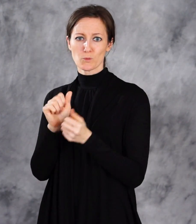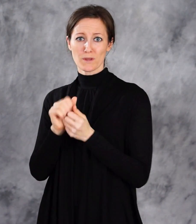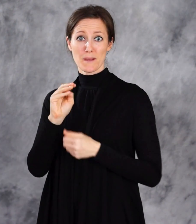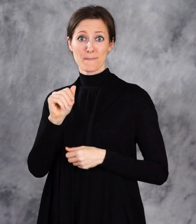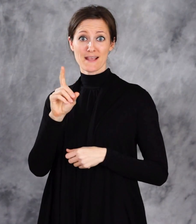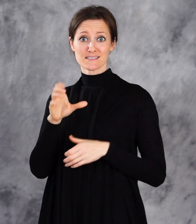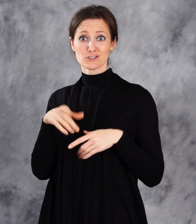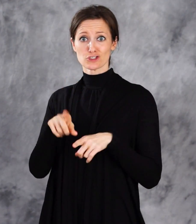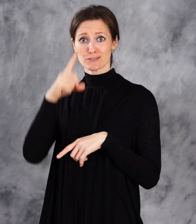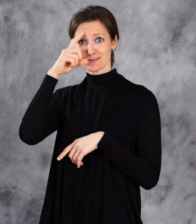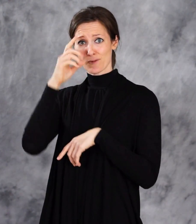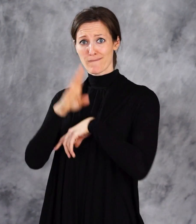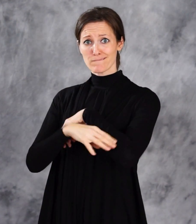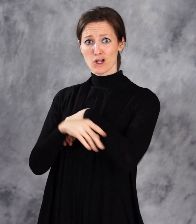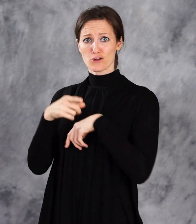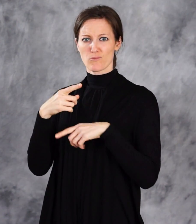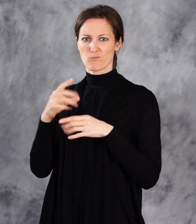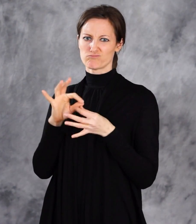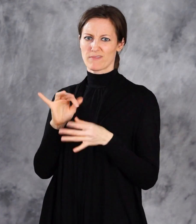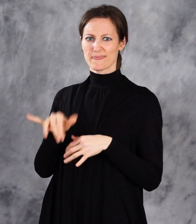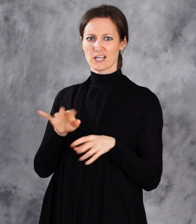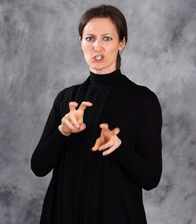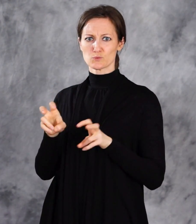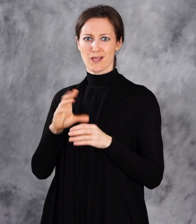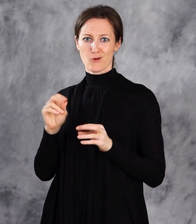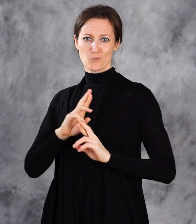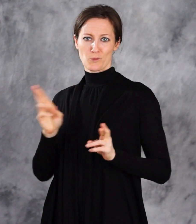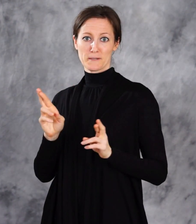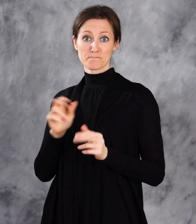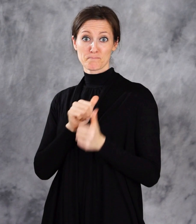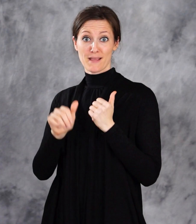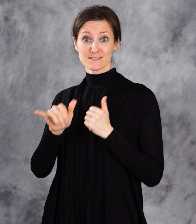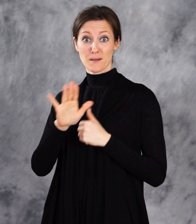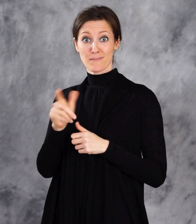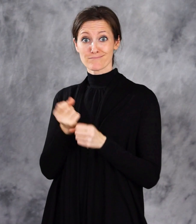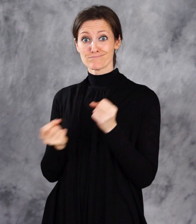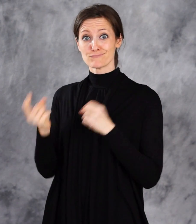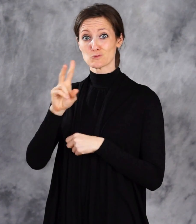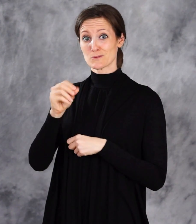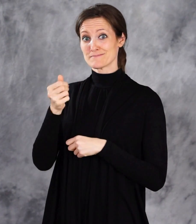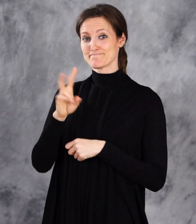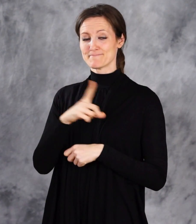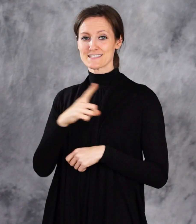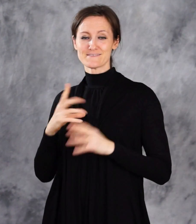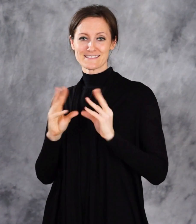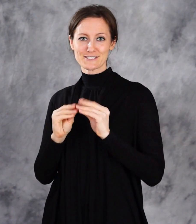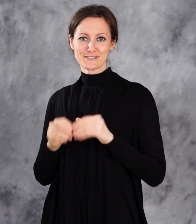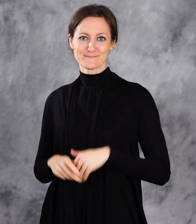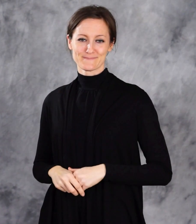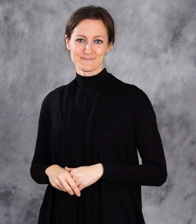during the summer and fall on these issues so that we are ready to pass a bill during the 2017 legislative session.